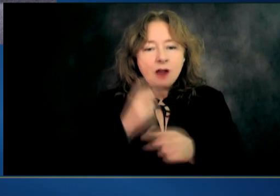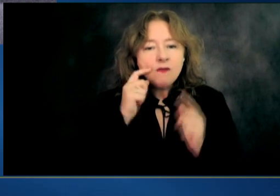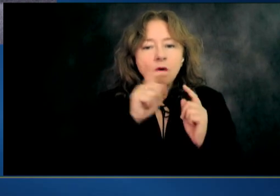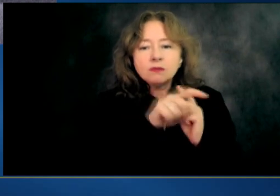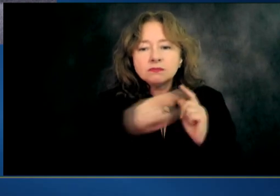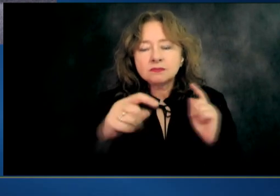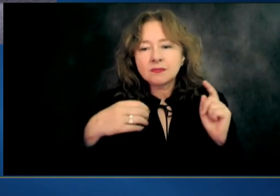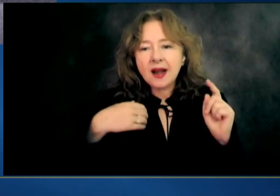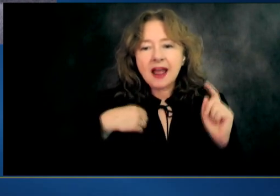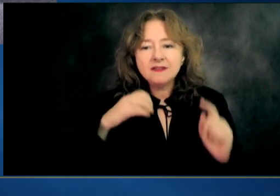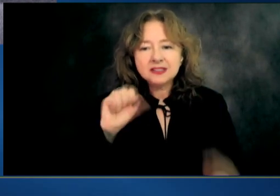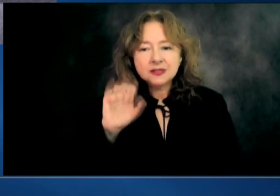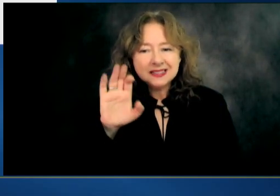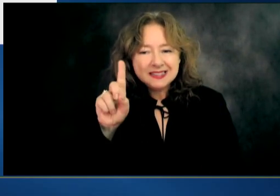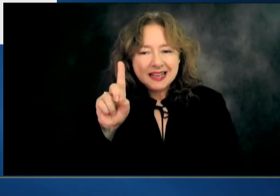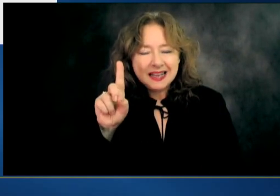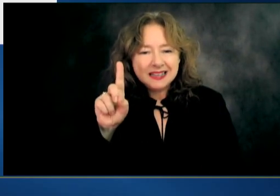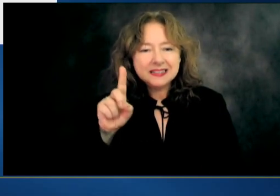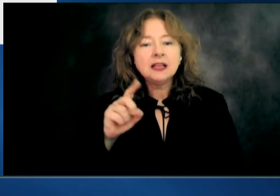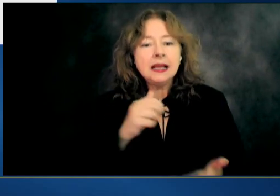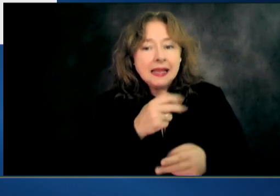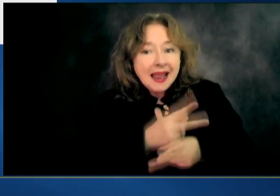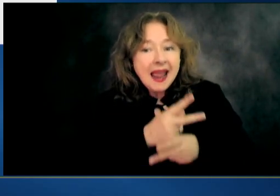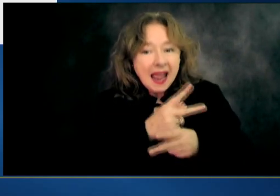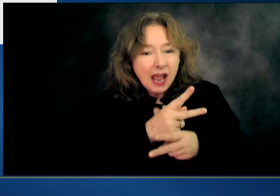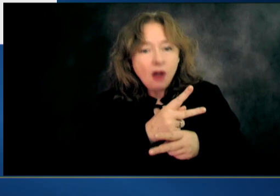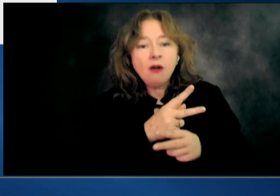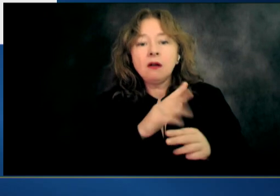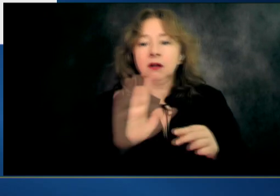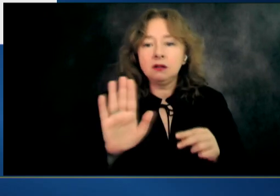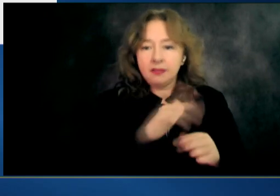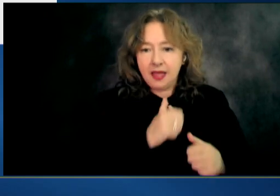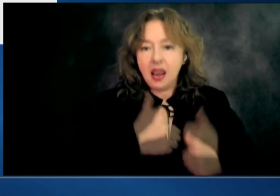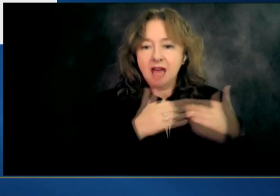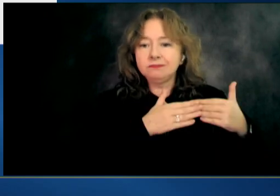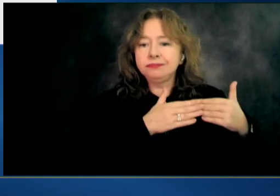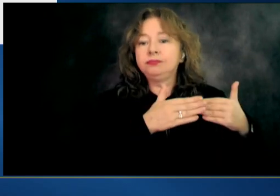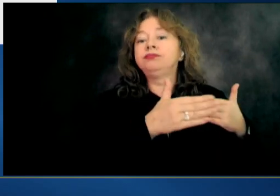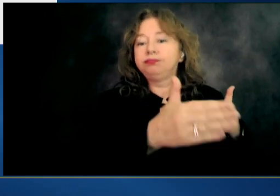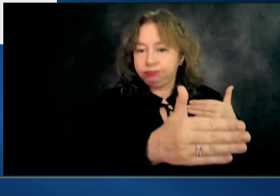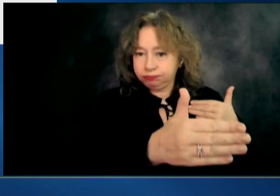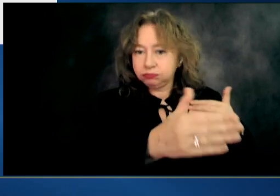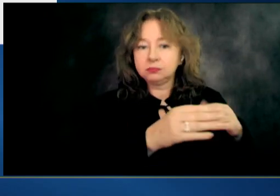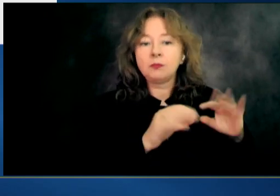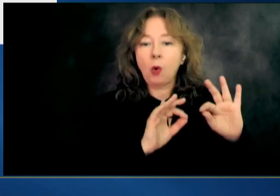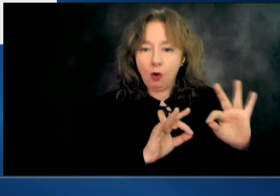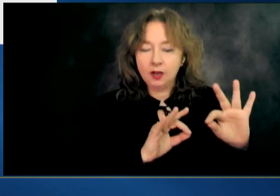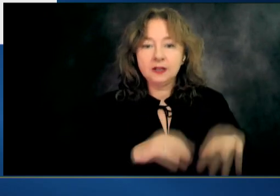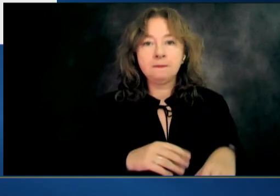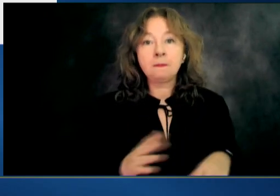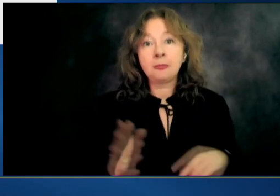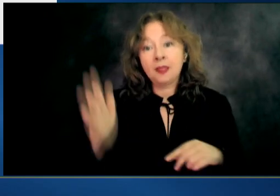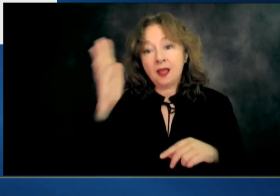improved the life expectancy for individuals with sickle cell disease. When I was born in the 1971,